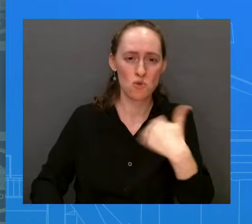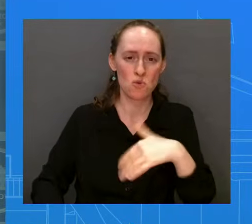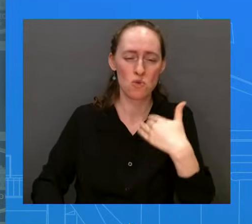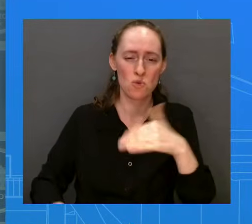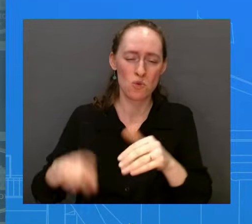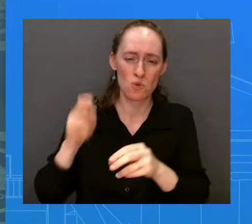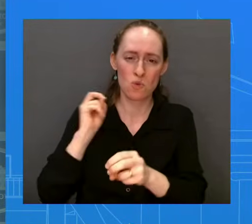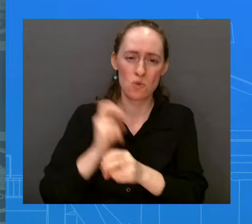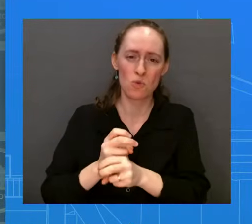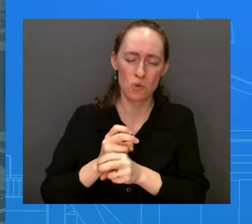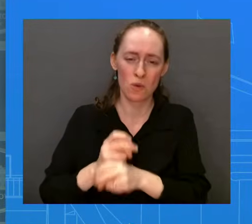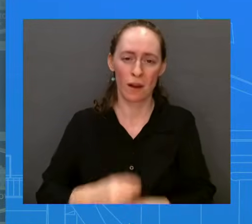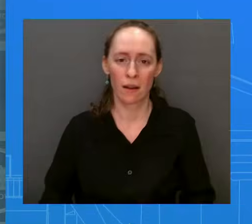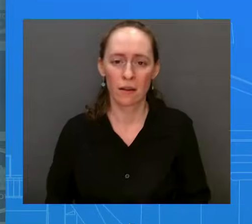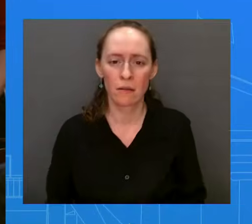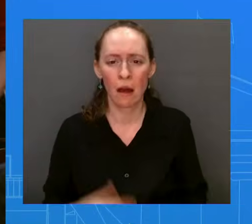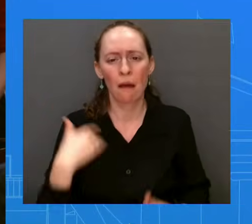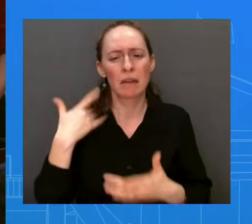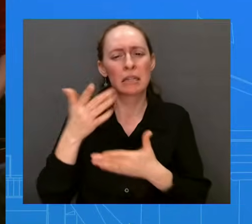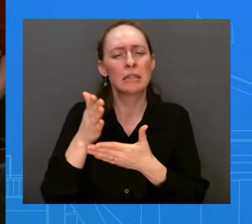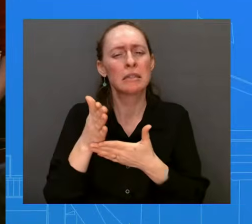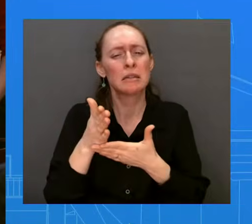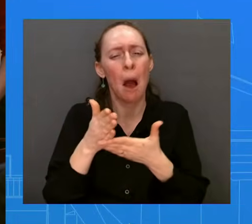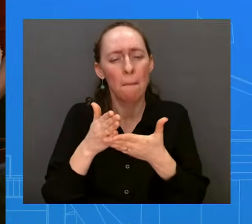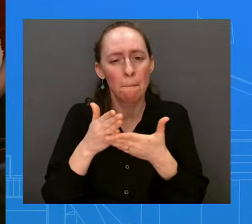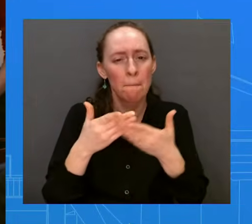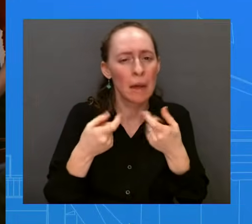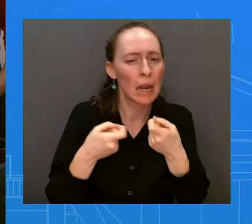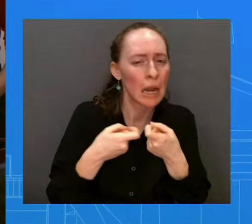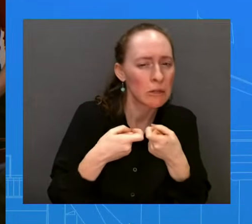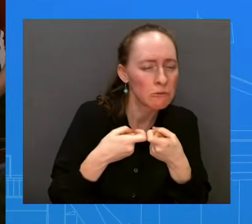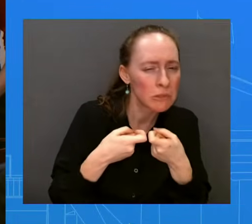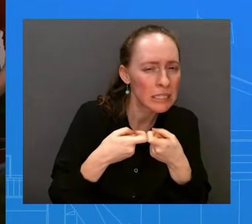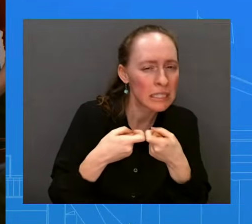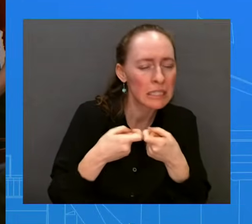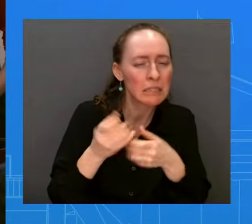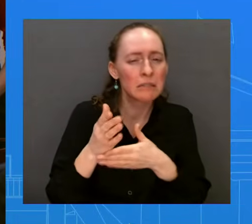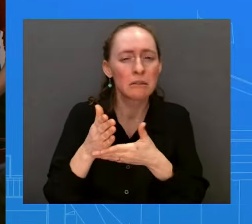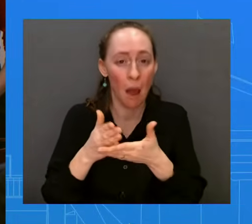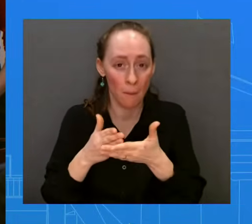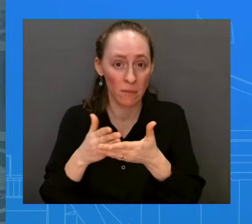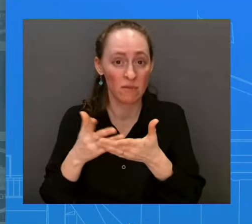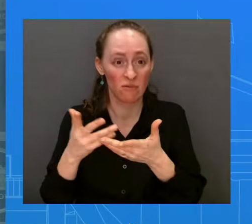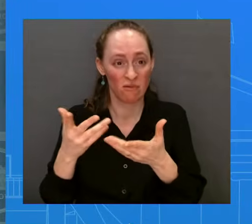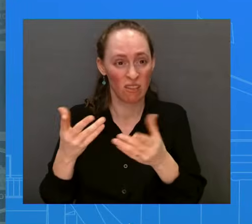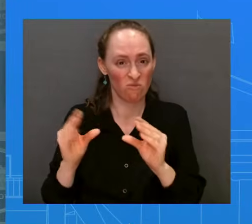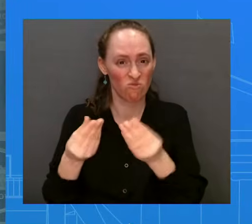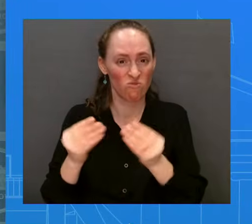and some of the structure. The Press: Do you have an expectation of when all that payload is going to be collected? Mr. Kirby: I don't. I wish I --